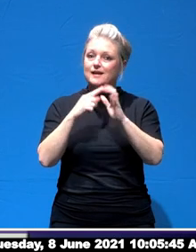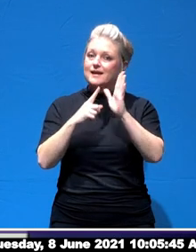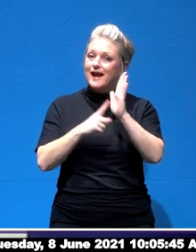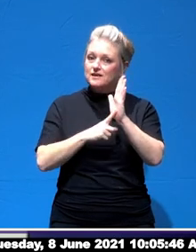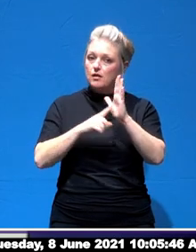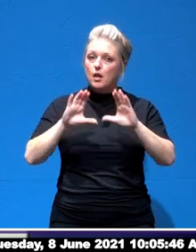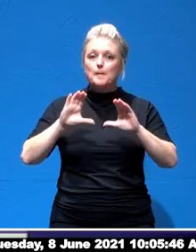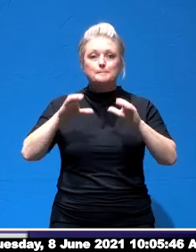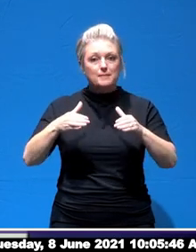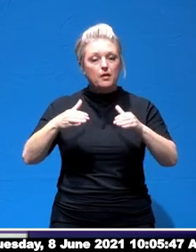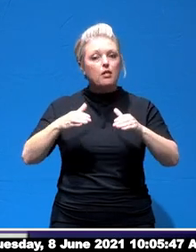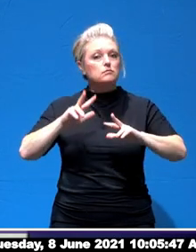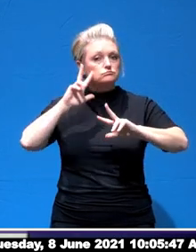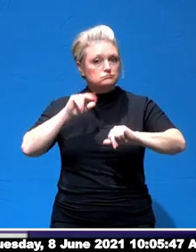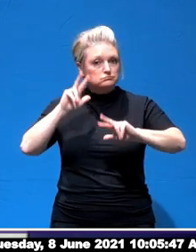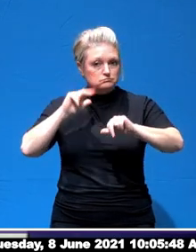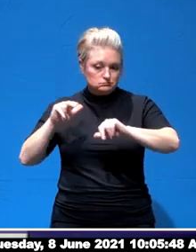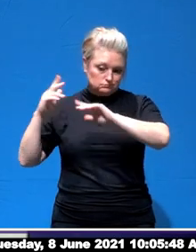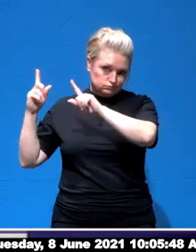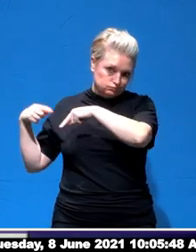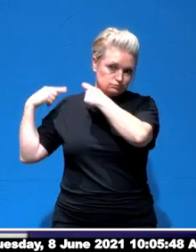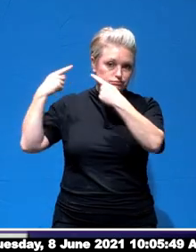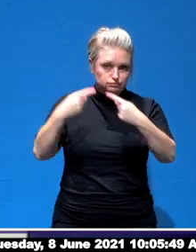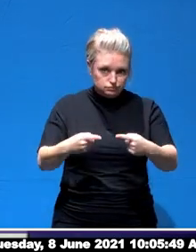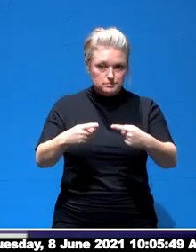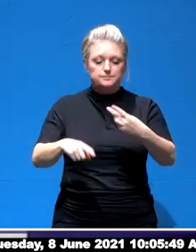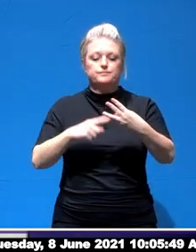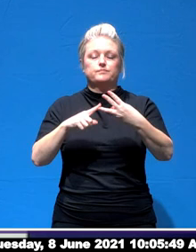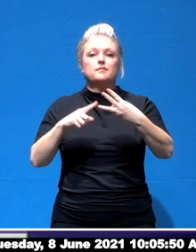participating in this hearing and the Wurundjeri people of the Kulin Nation,